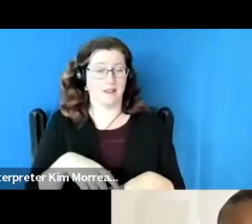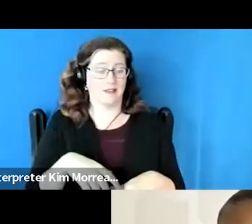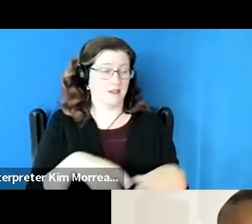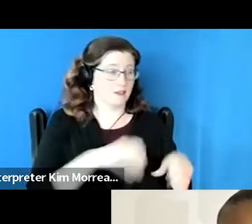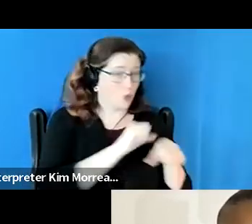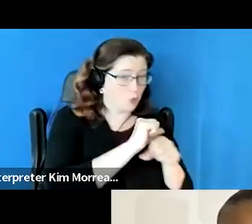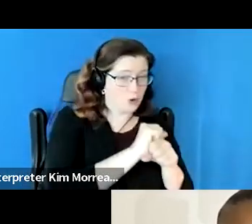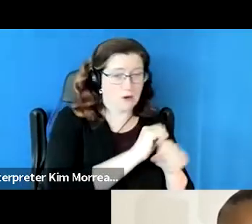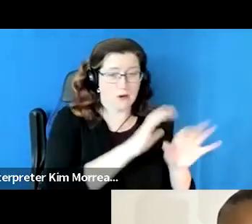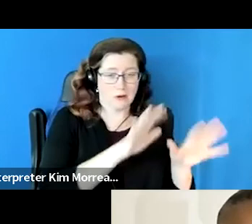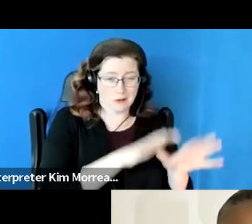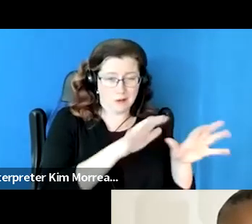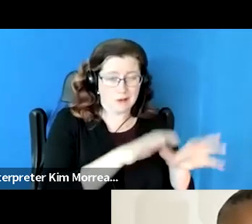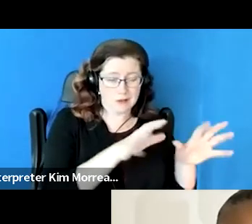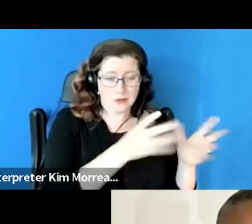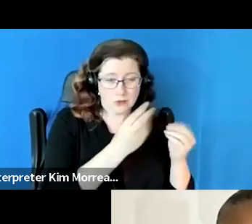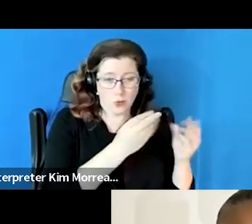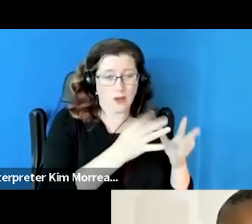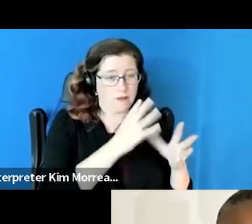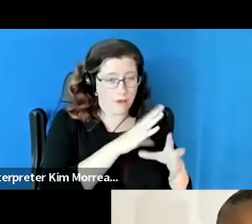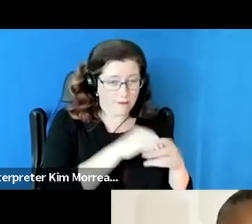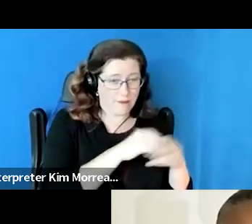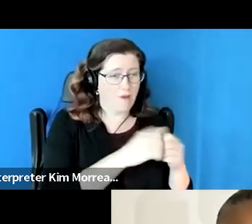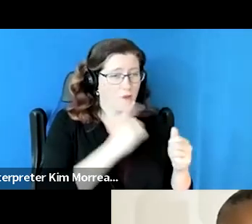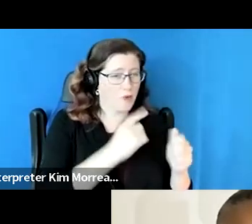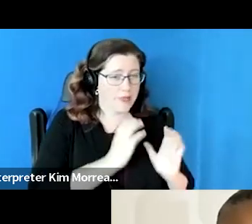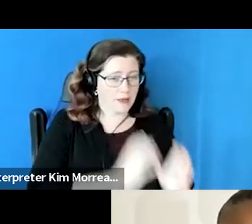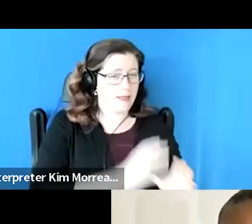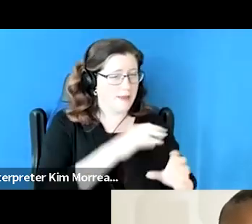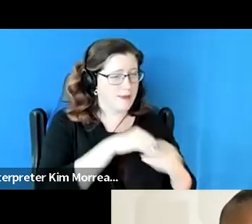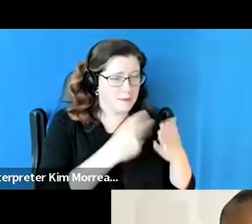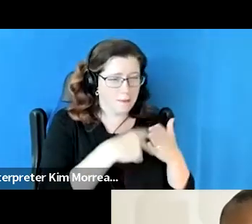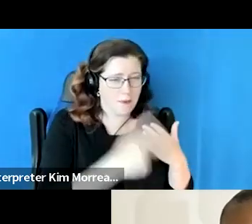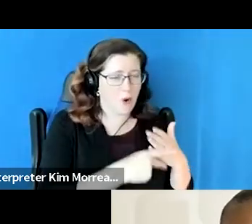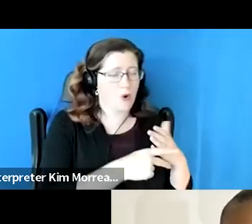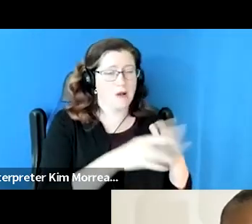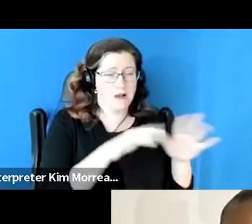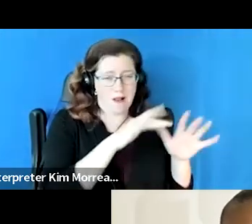working with a participant in the program and be sort of being out in the field and doing what you get